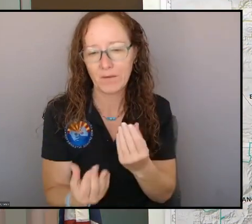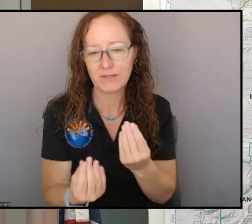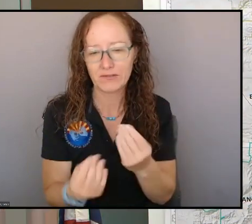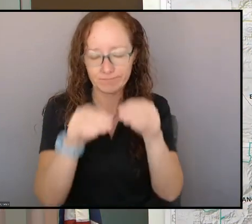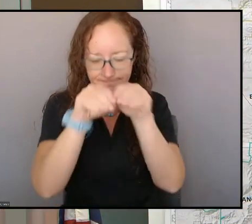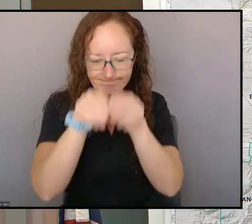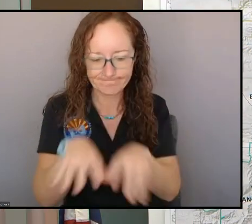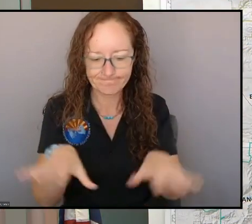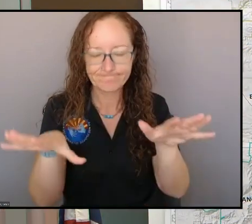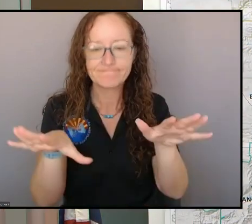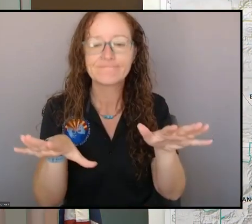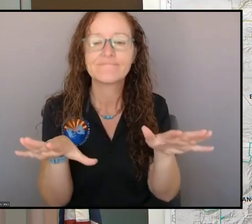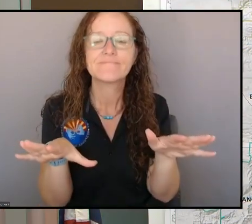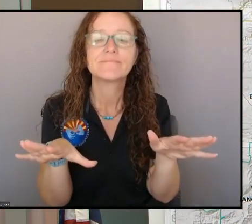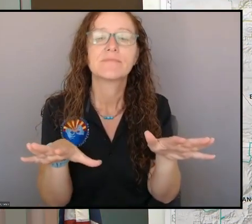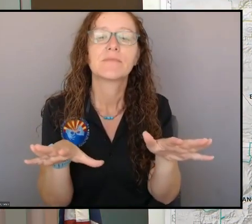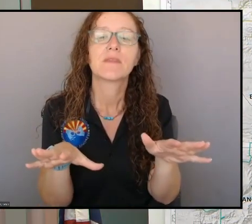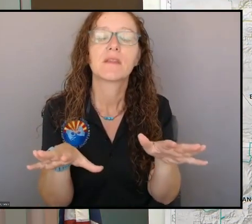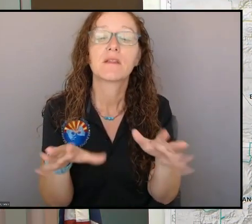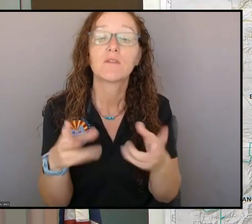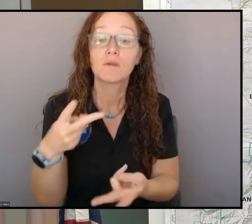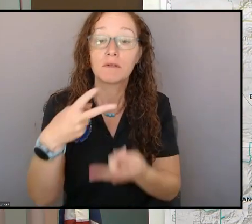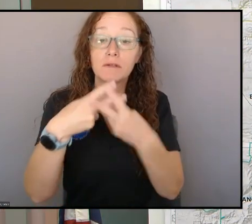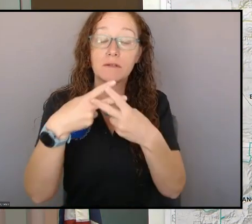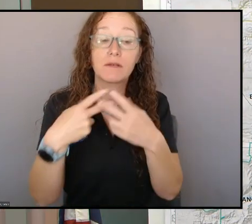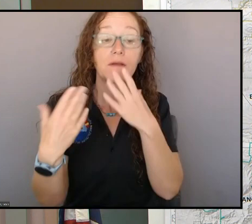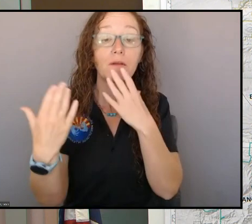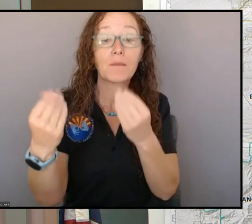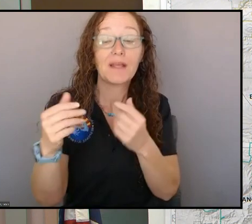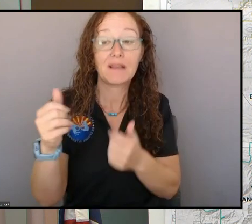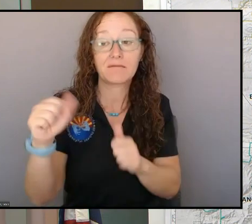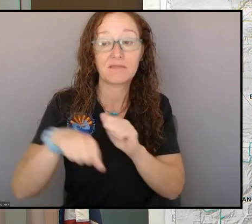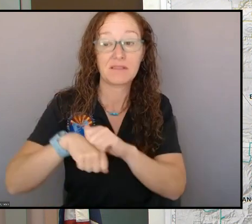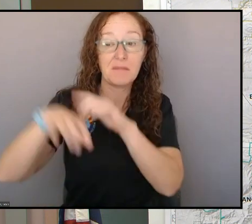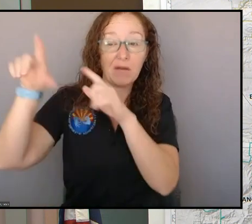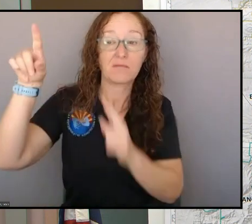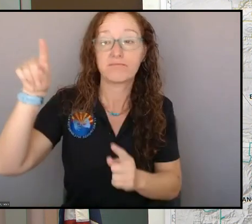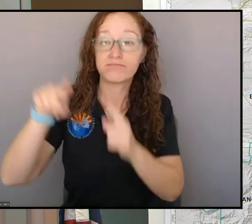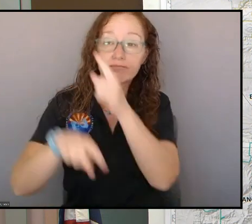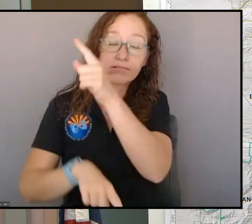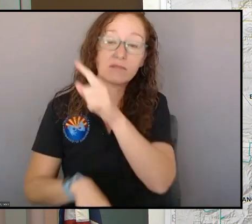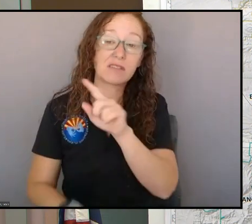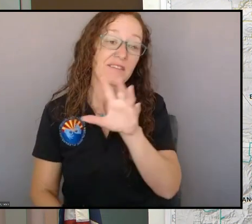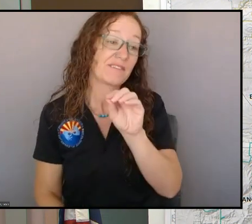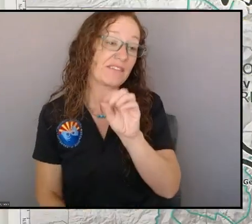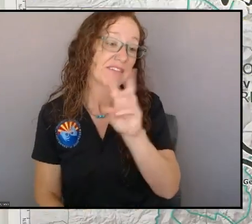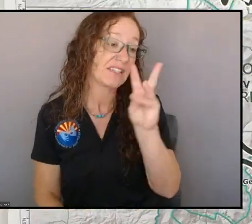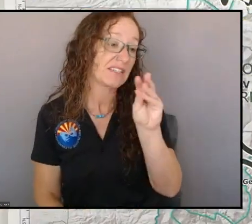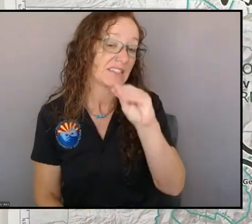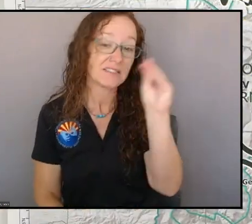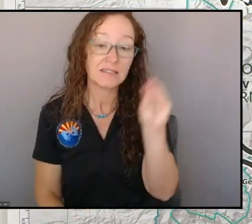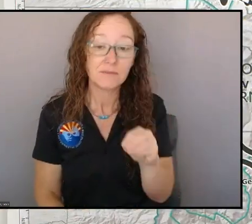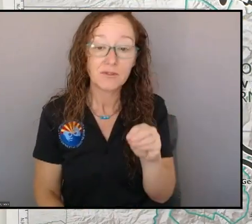for a lot of the upper elevations, especially from Elk Mountain northward into the North Zone of the fire as well.